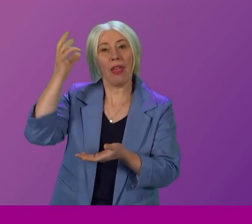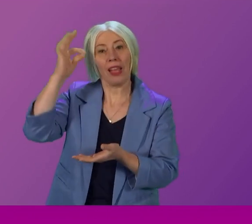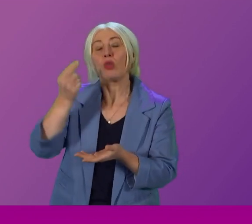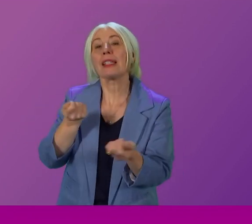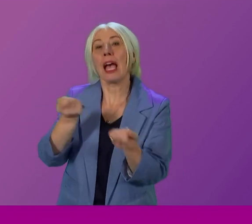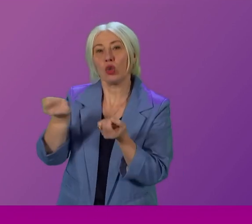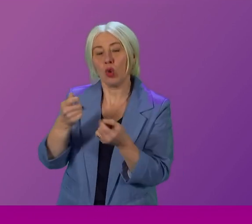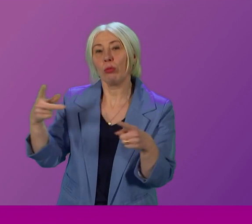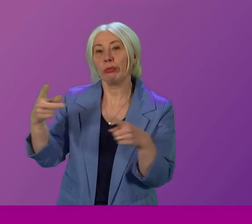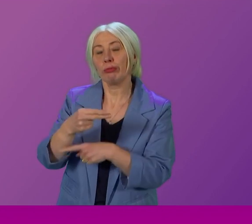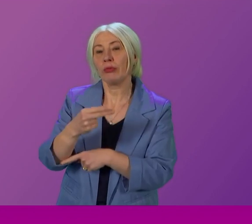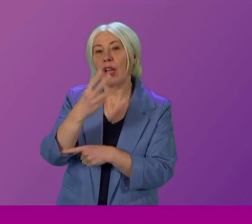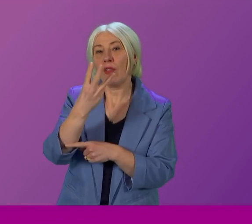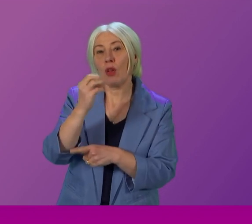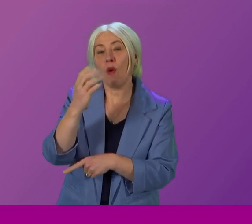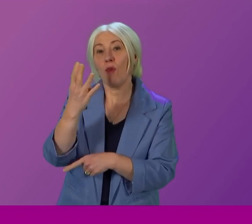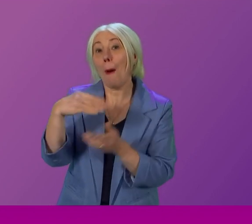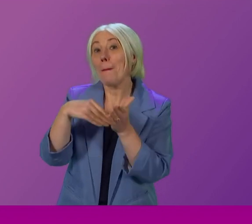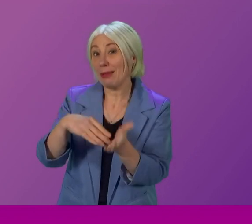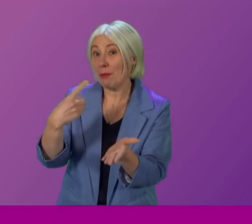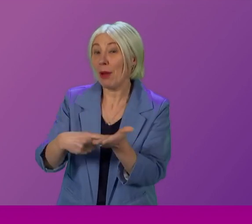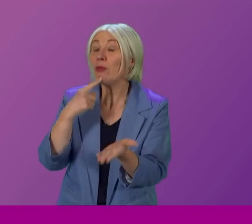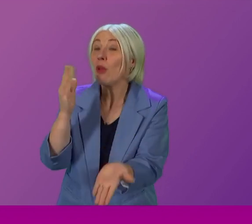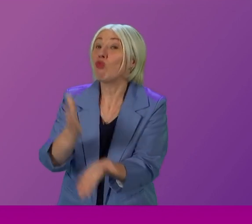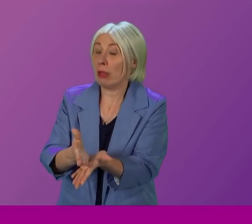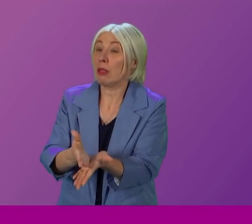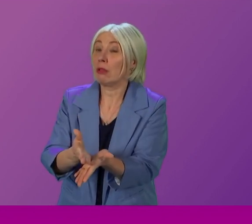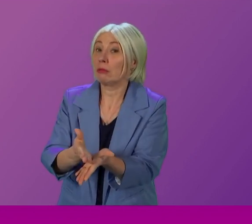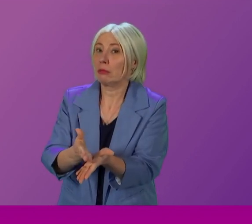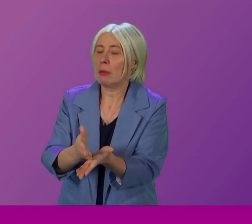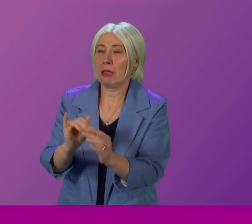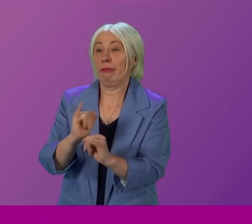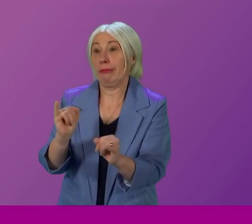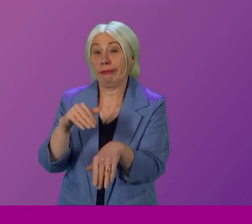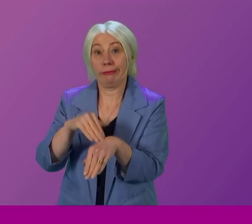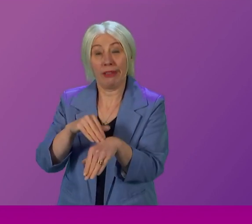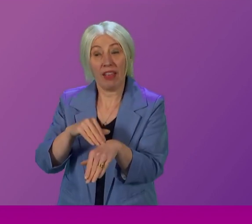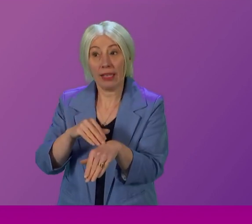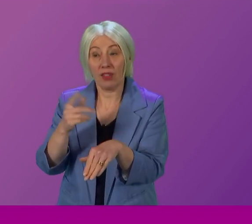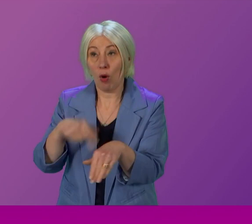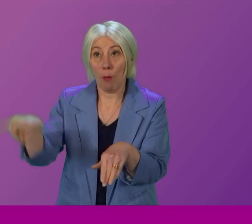cut by £304 million in real terms, which has devastating consequences for vital services.